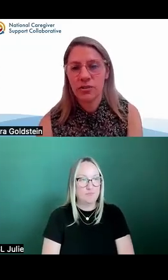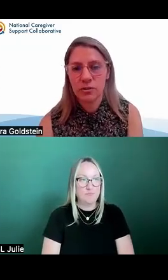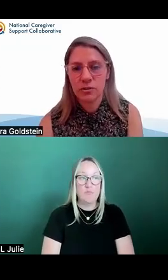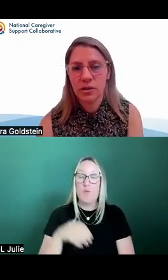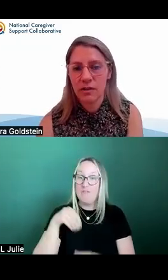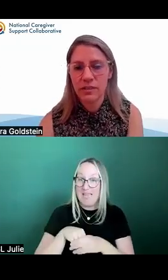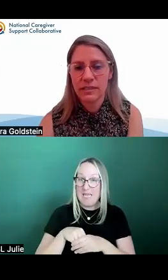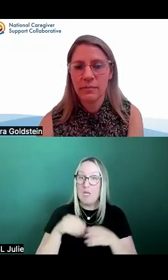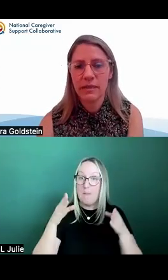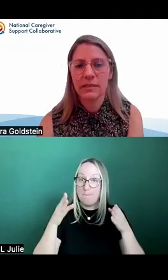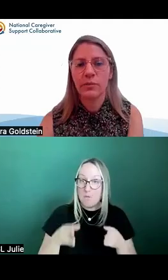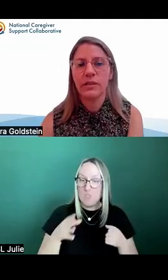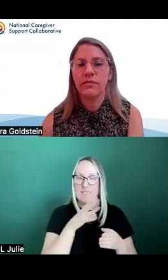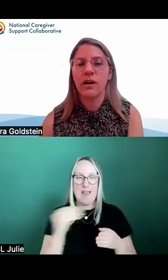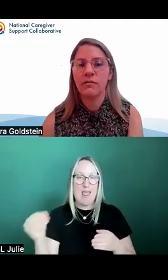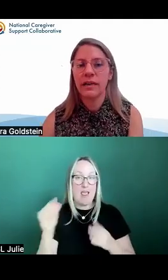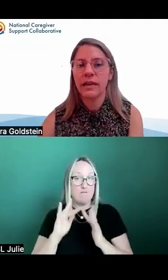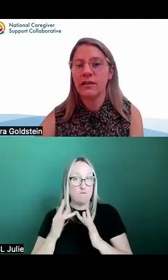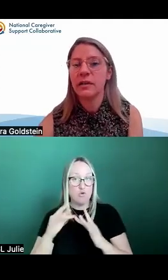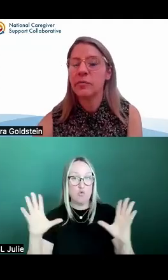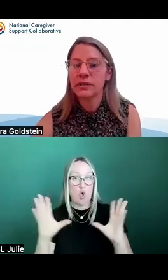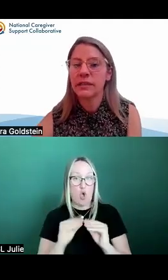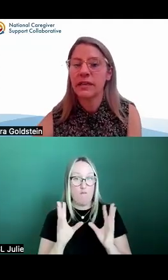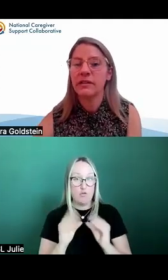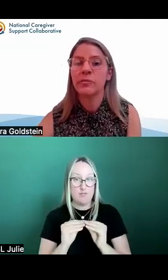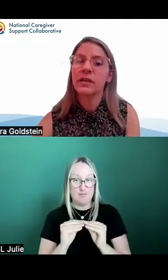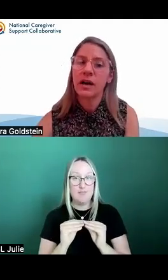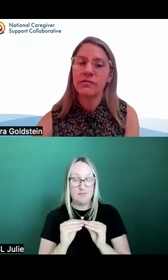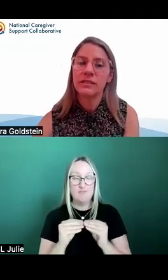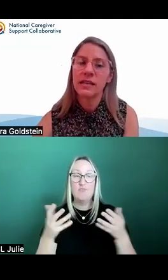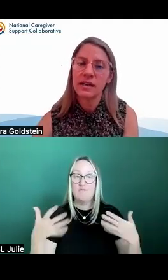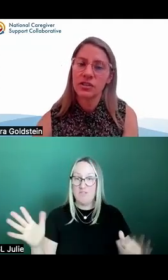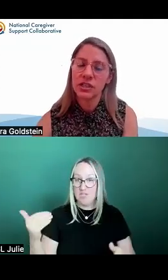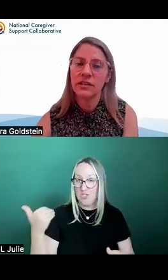virtual conference summits. We've already held an in-person caregiving pre-conference last year at